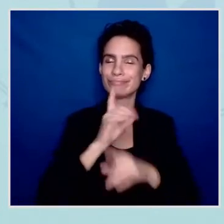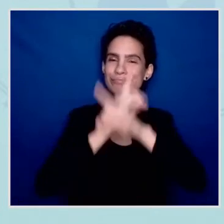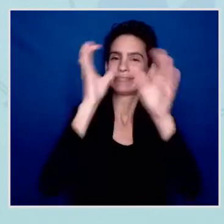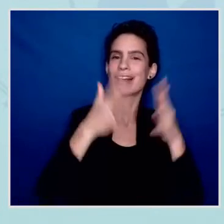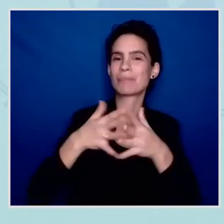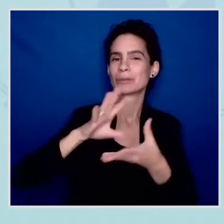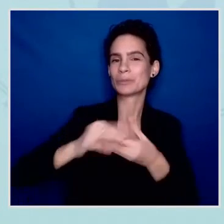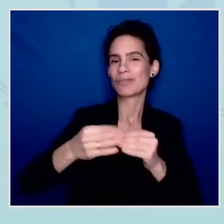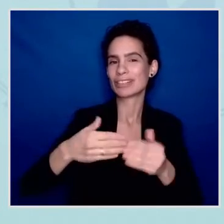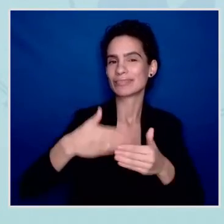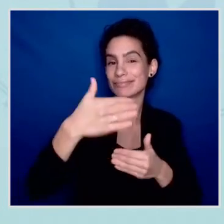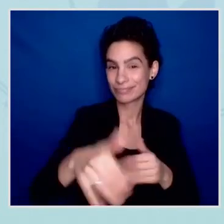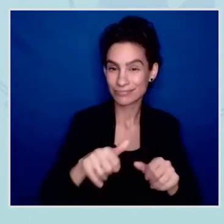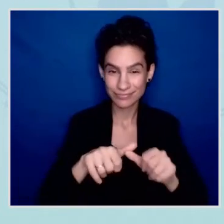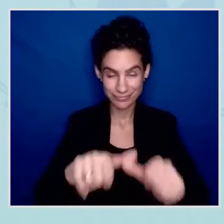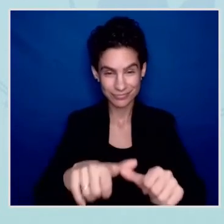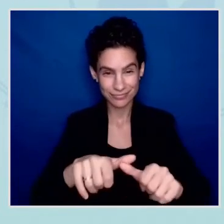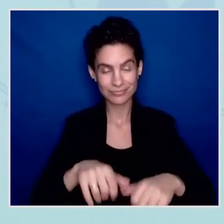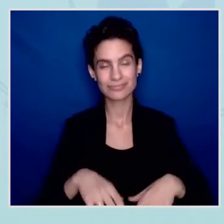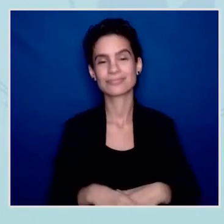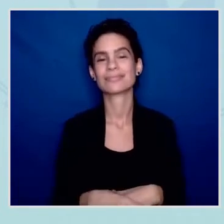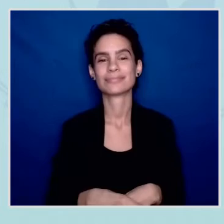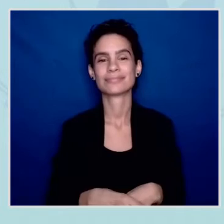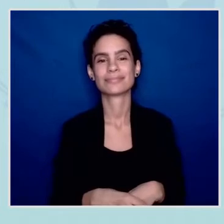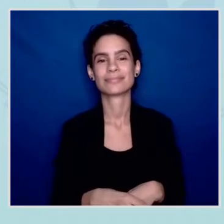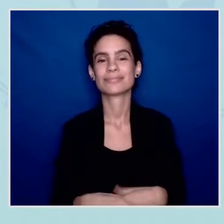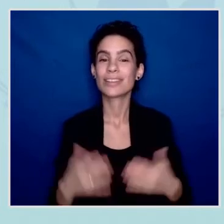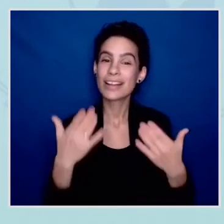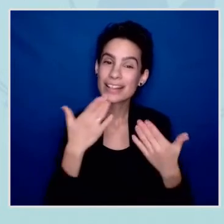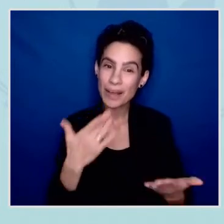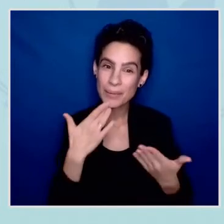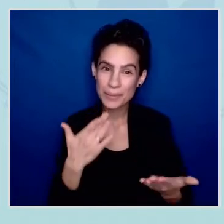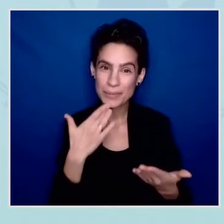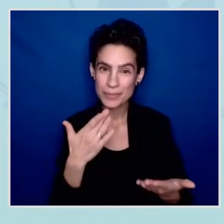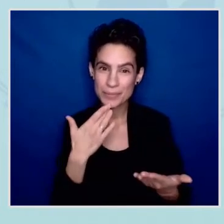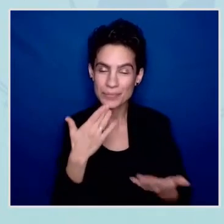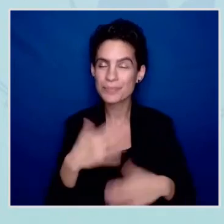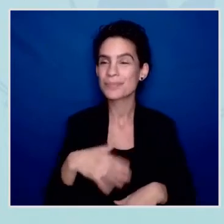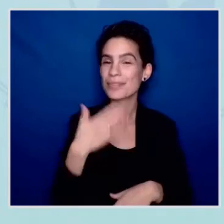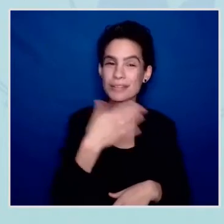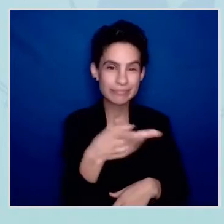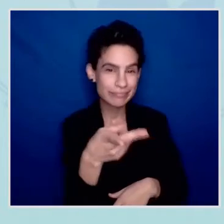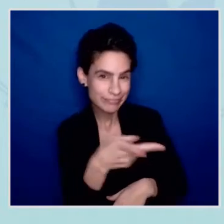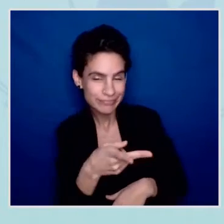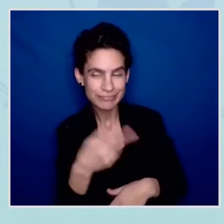HARD-WORKING FAMILIES IN EVERY COMMUNITY WRITE THE NEXT